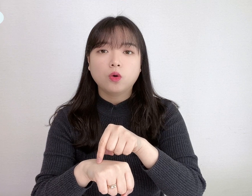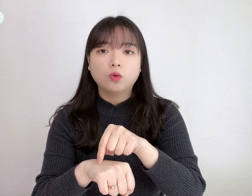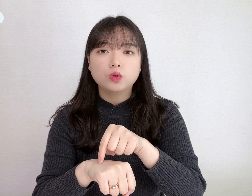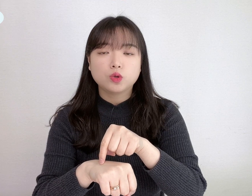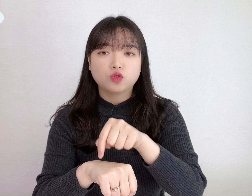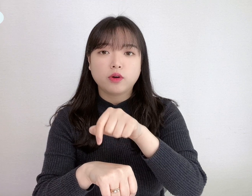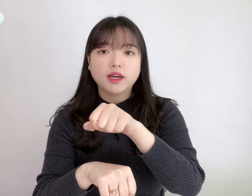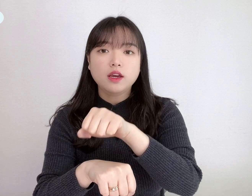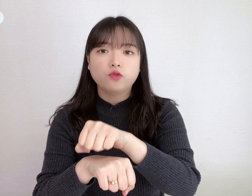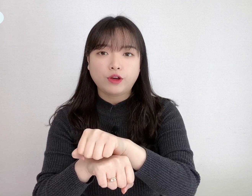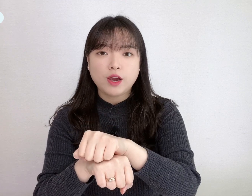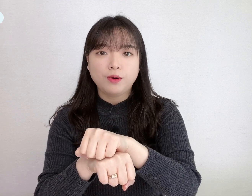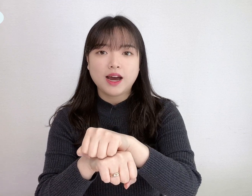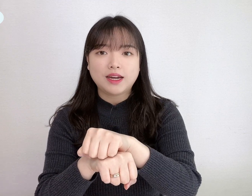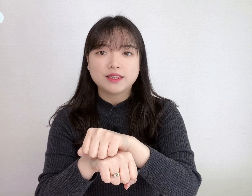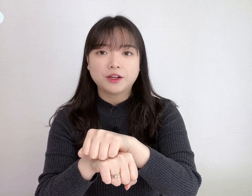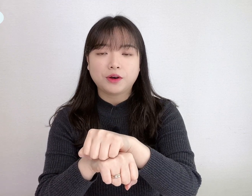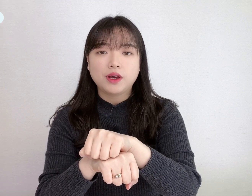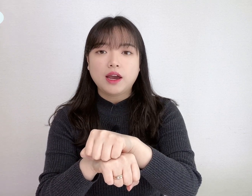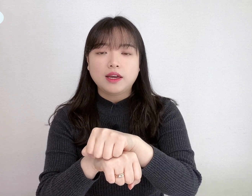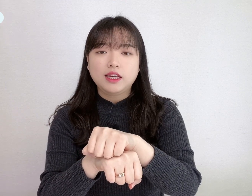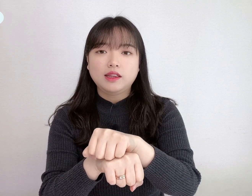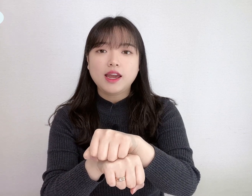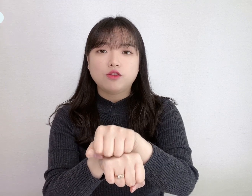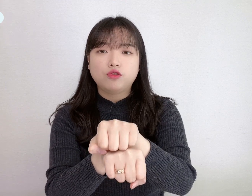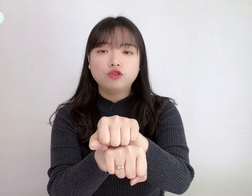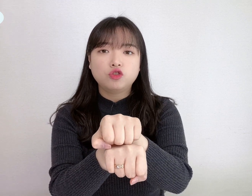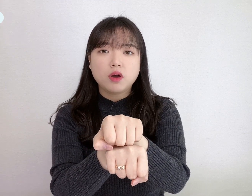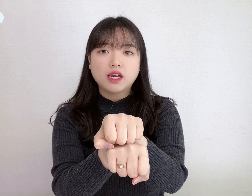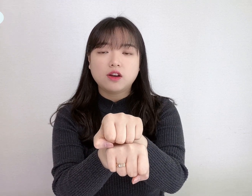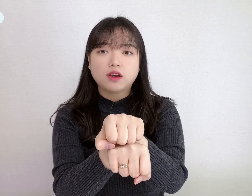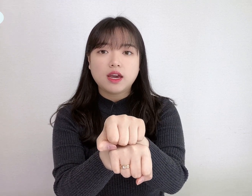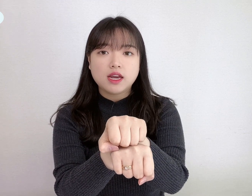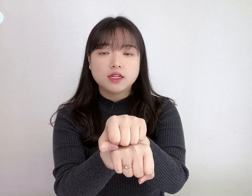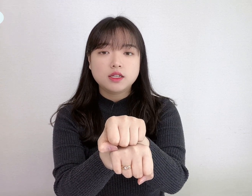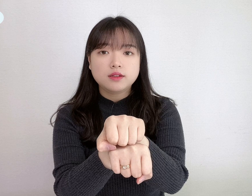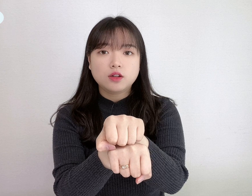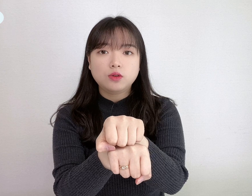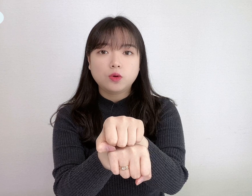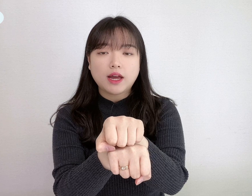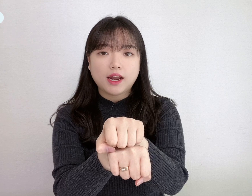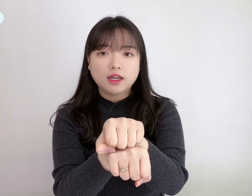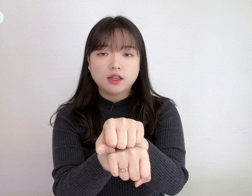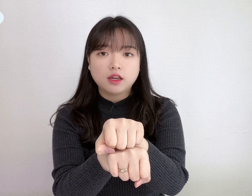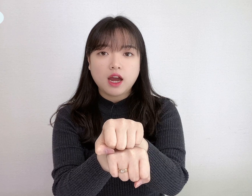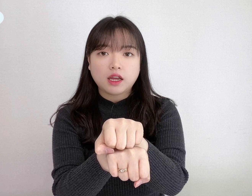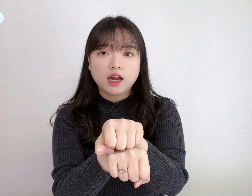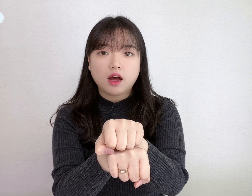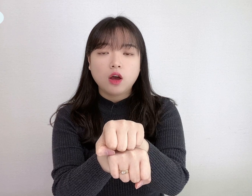and your right fist is up. At this time, the two fists will not be in a straight line like this,